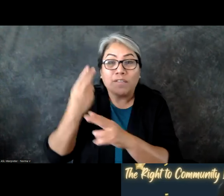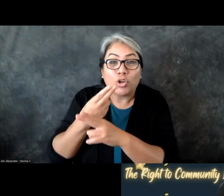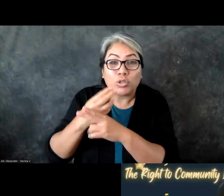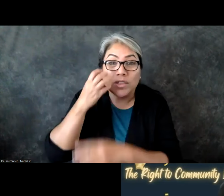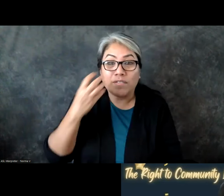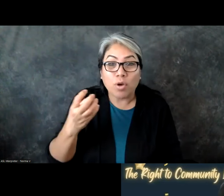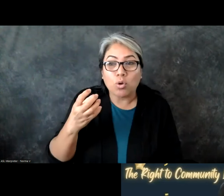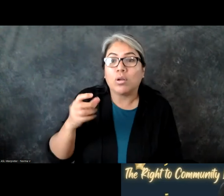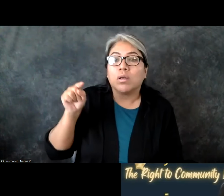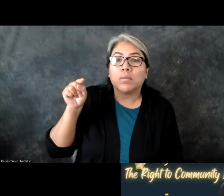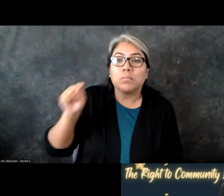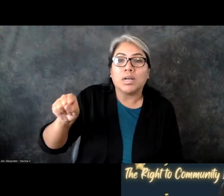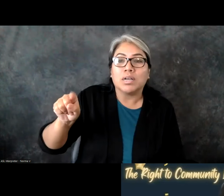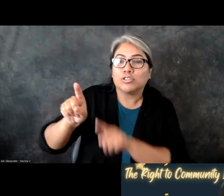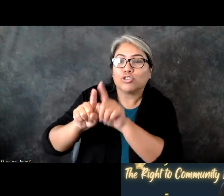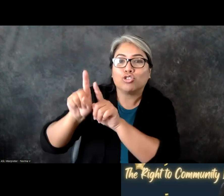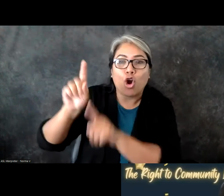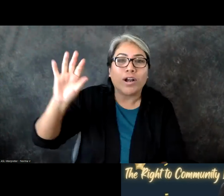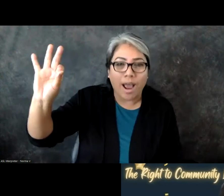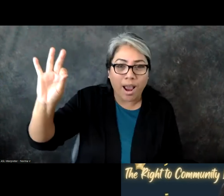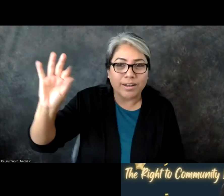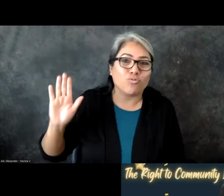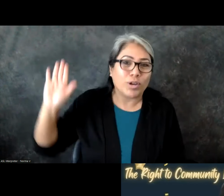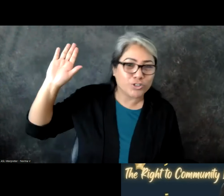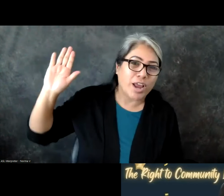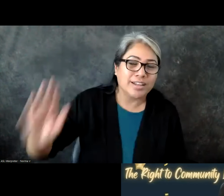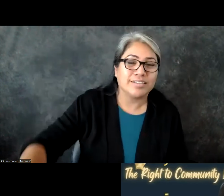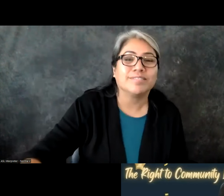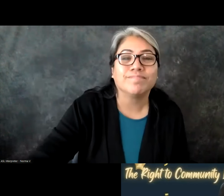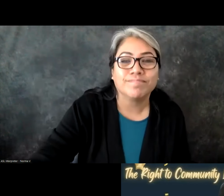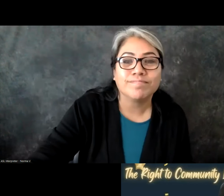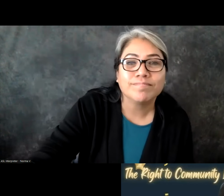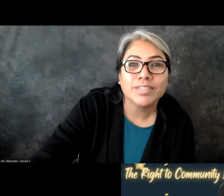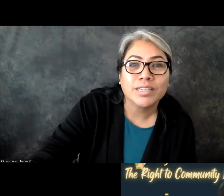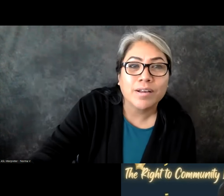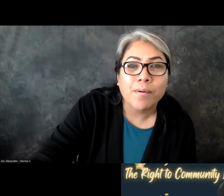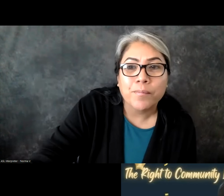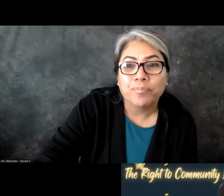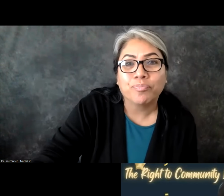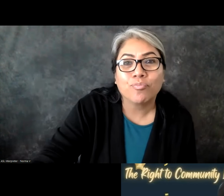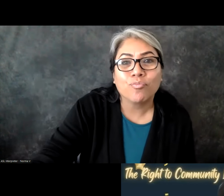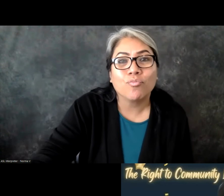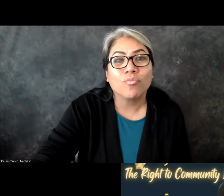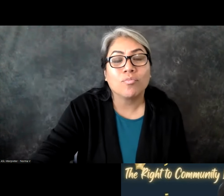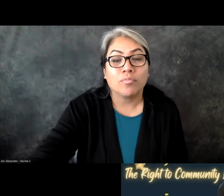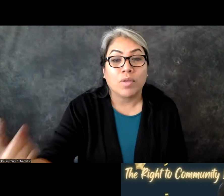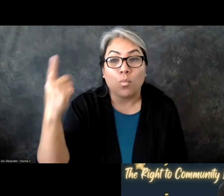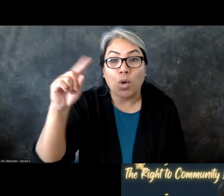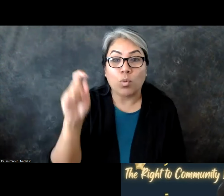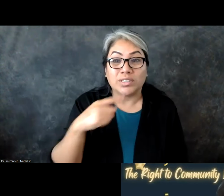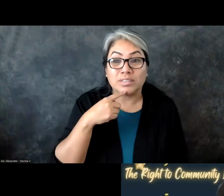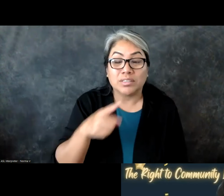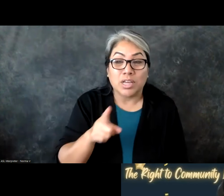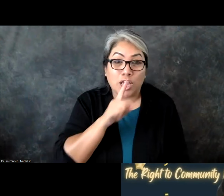Zoom to raise your hand. If - - I don't know that we have anyone on the phone. If you are on the phone, press star 9